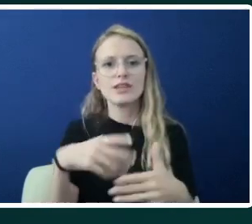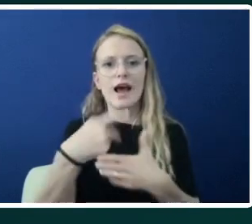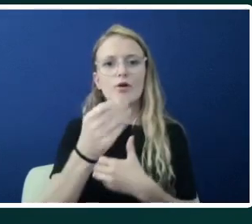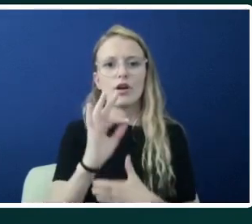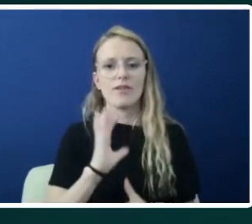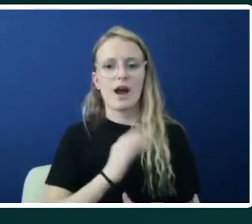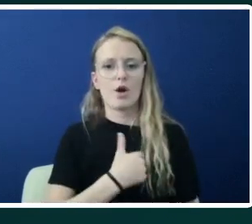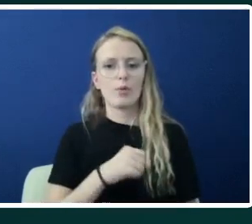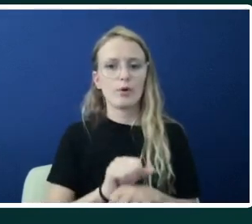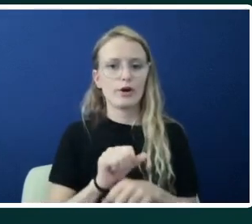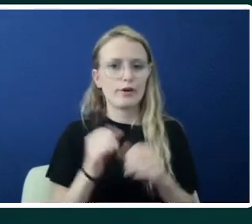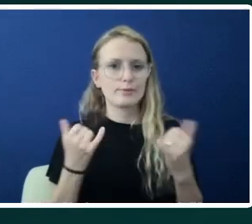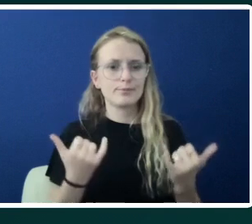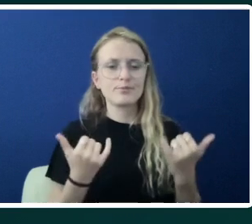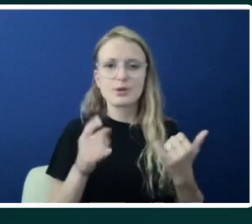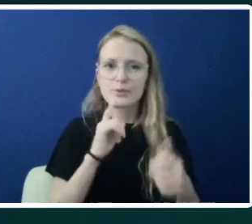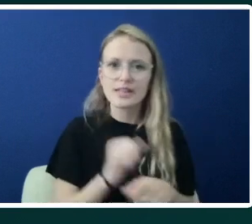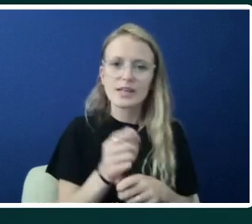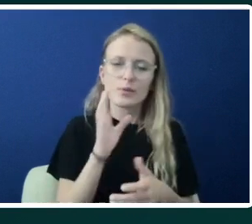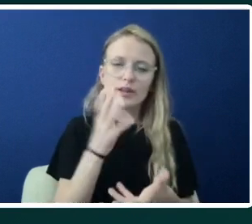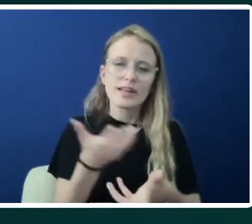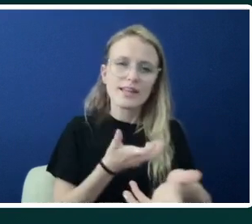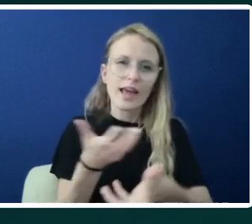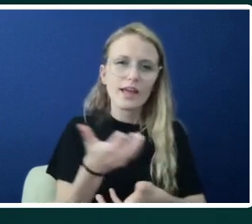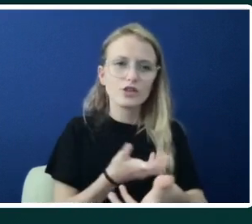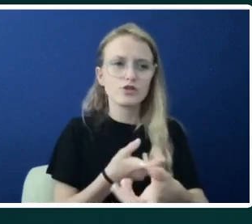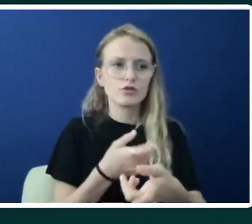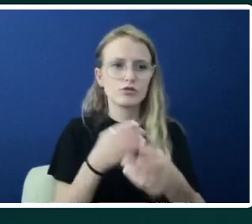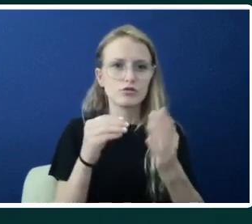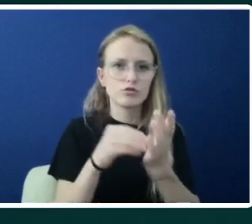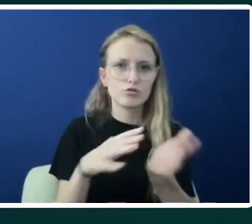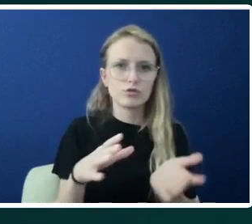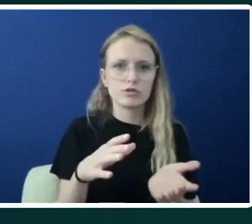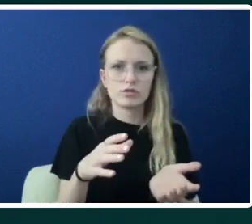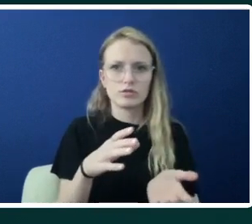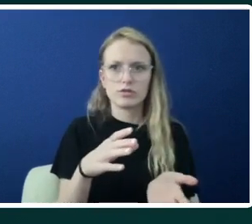about a real-world audience and a real people they could be talking to which they know one